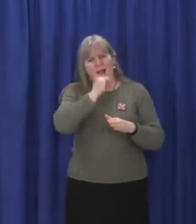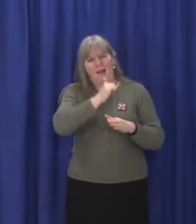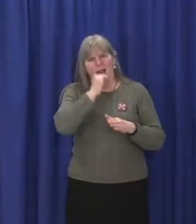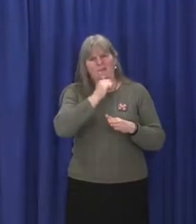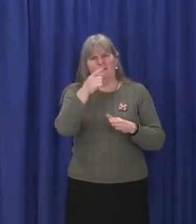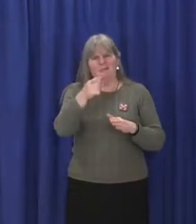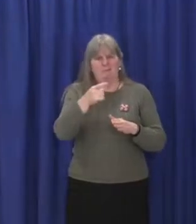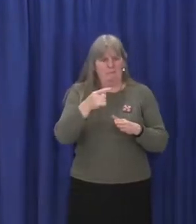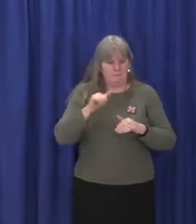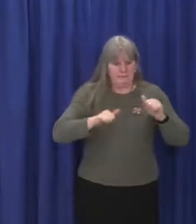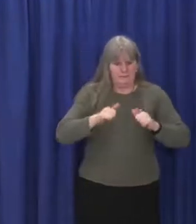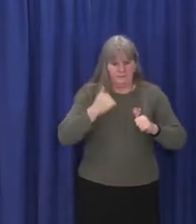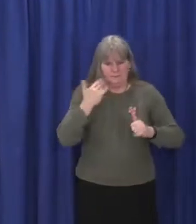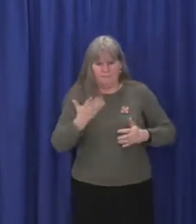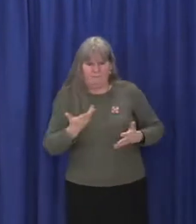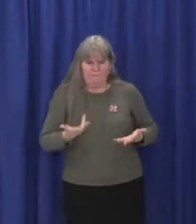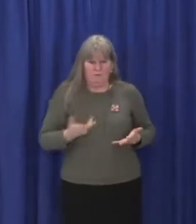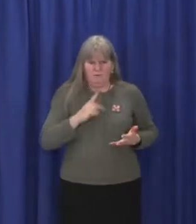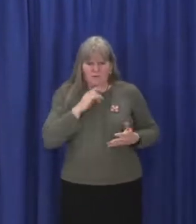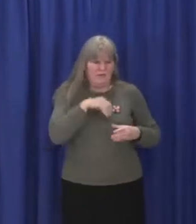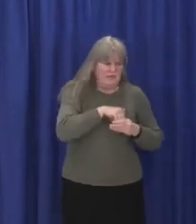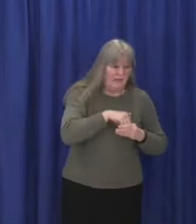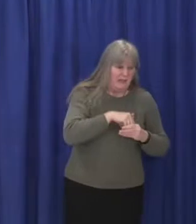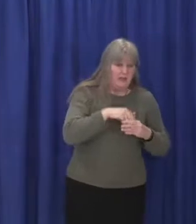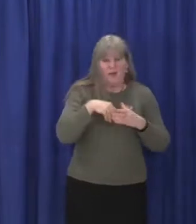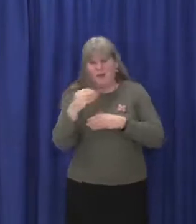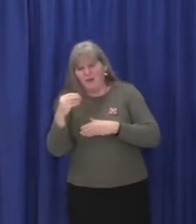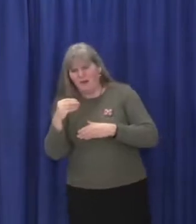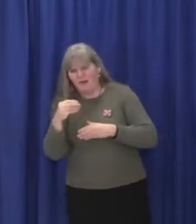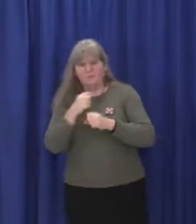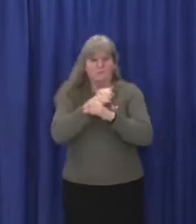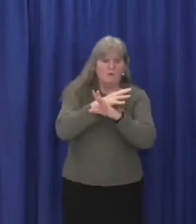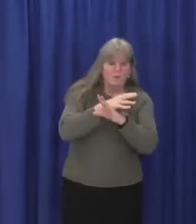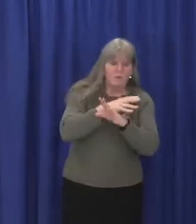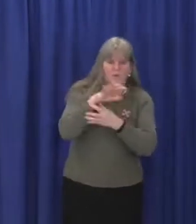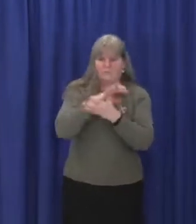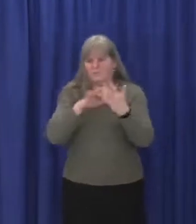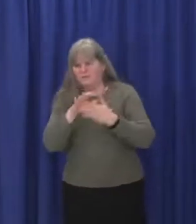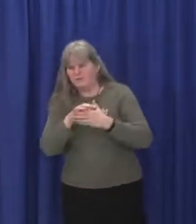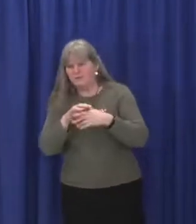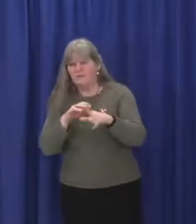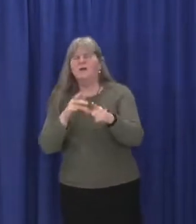create some uncertainty, I want you to know we are taking every necessary step